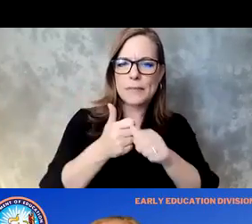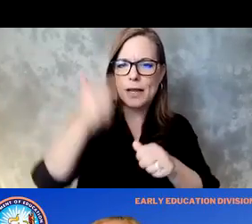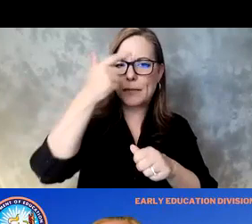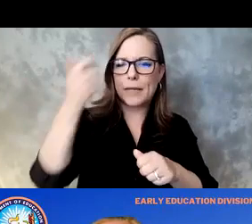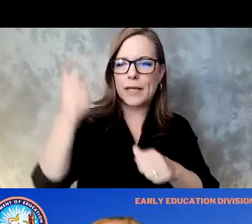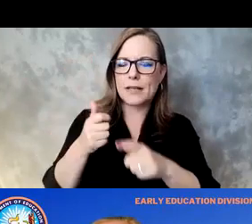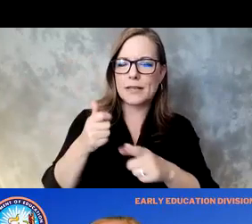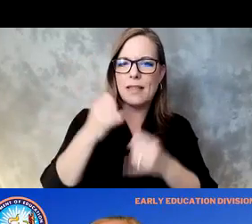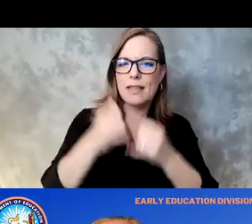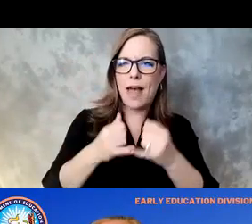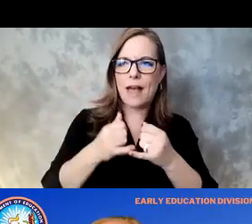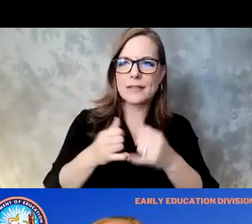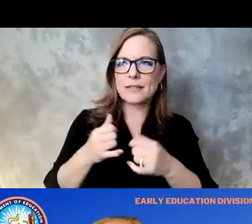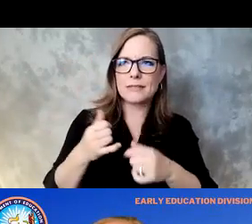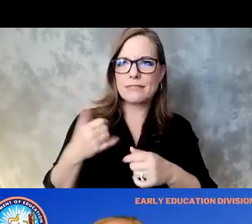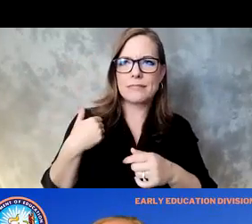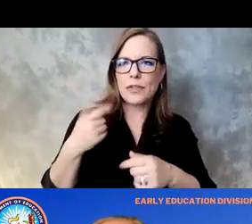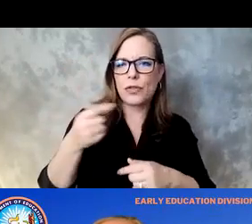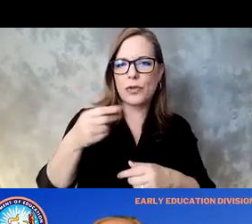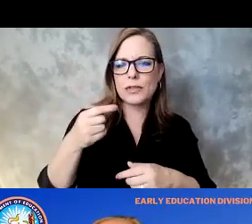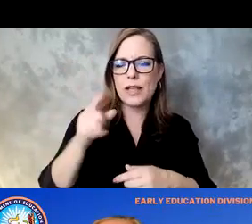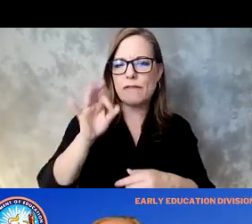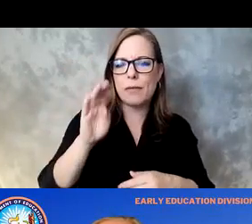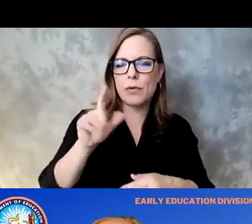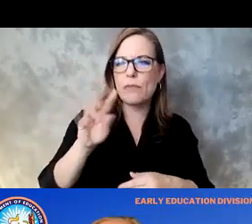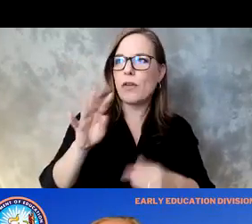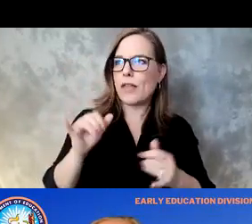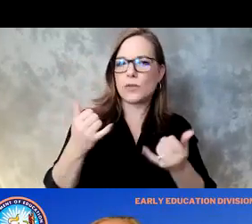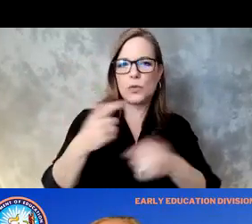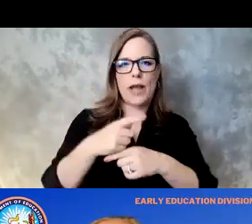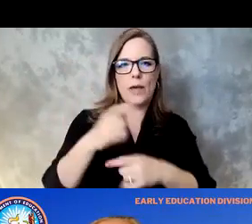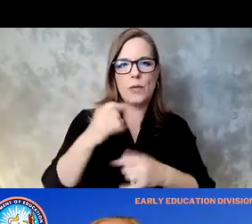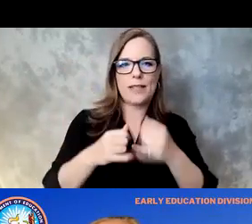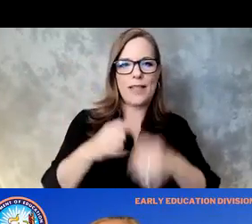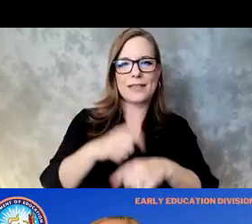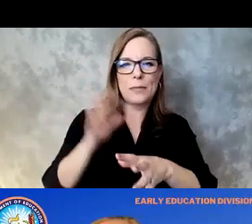on Thursday February 24 which is today so I’ll put the link to that in the chat so